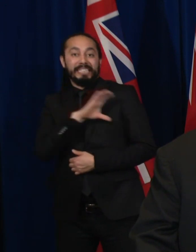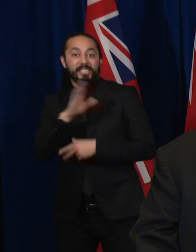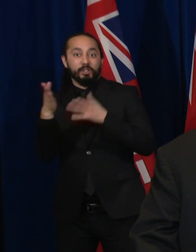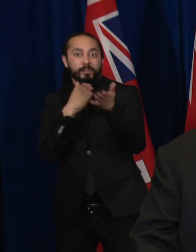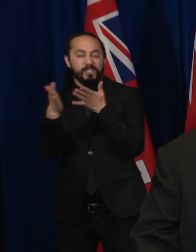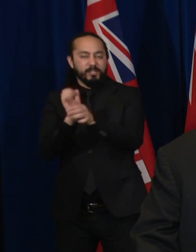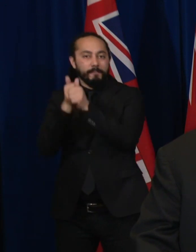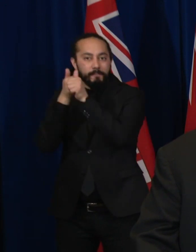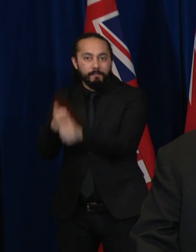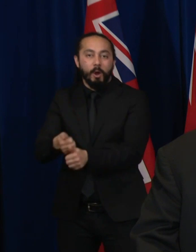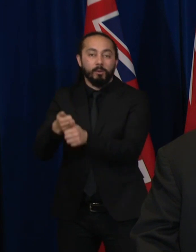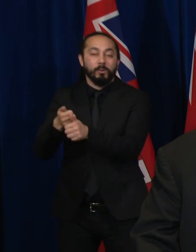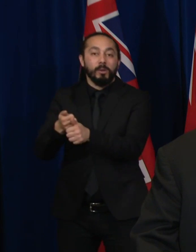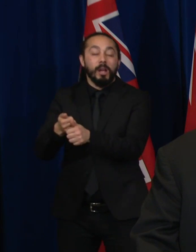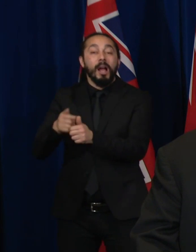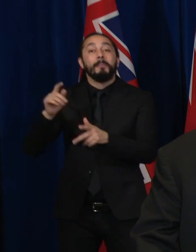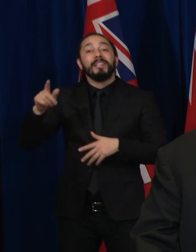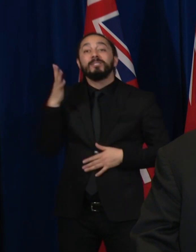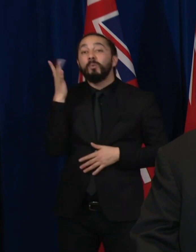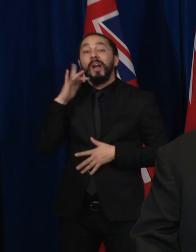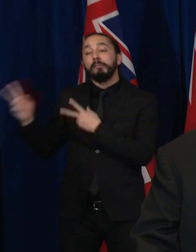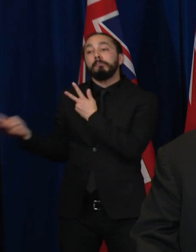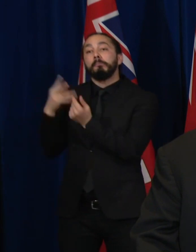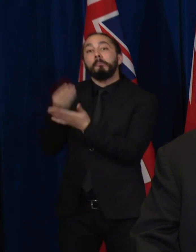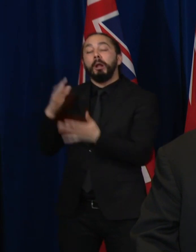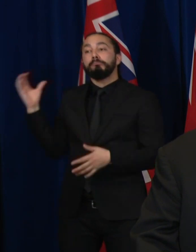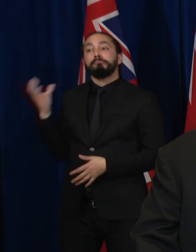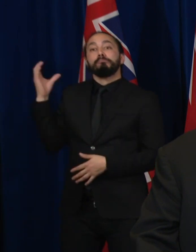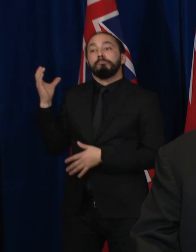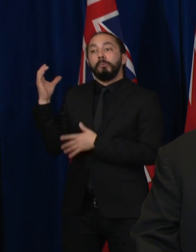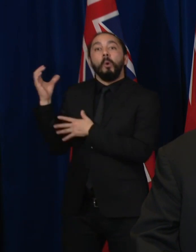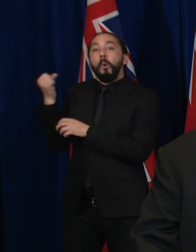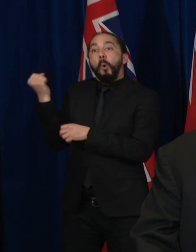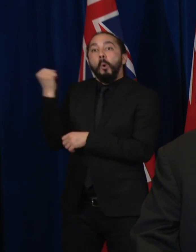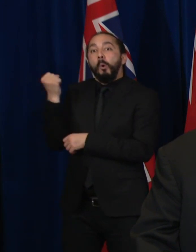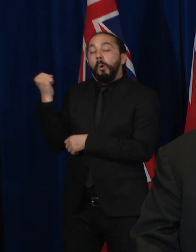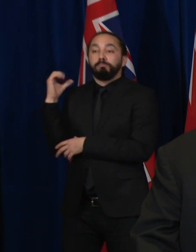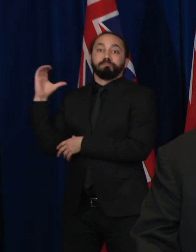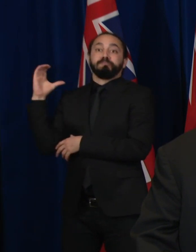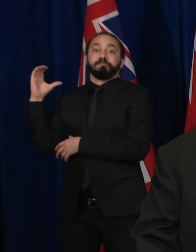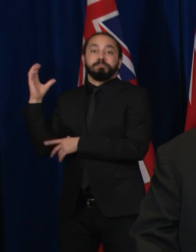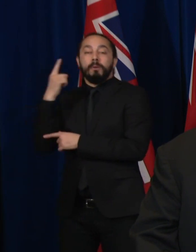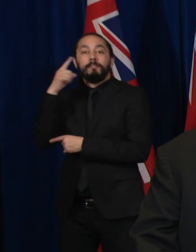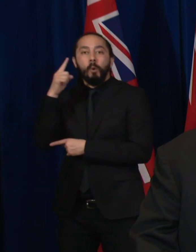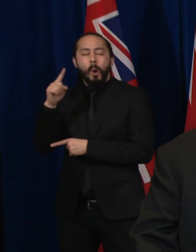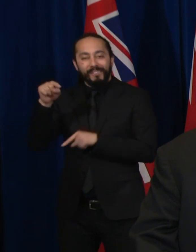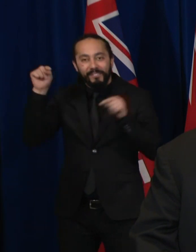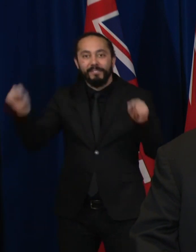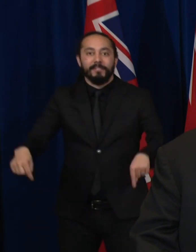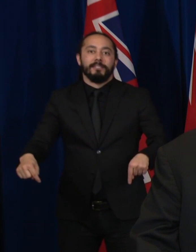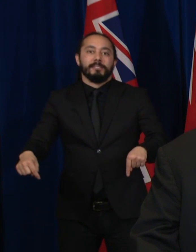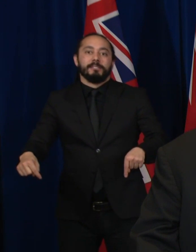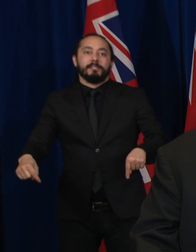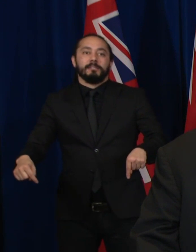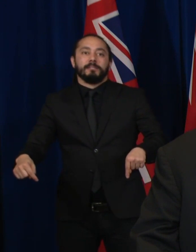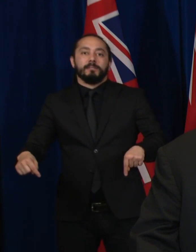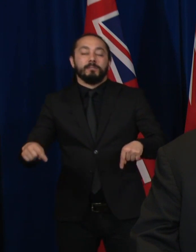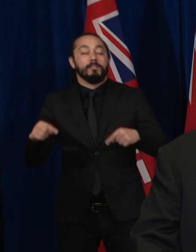reason they have reserves is exactly for these times, some of the tough toughest times people are facing and have ever faced in their life.